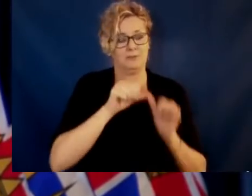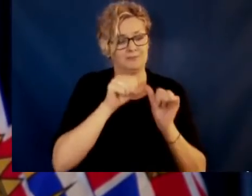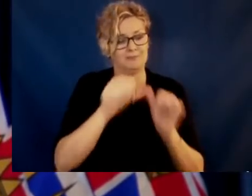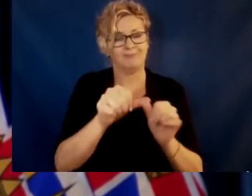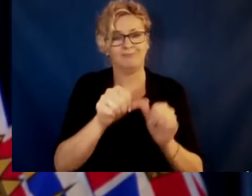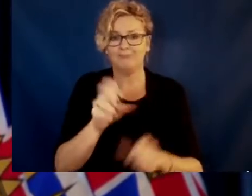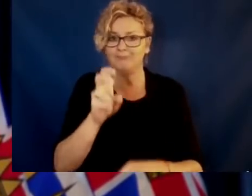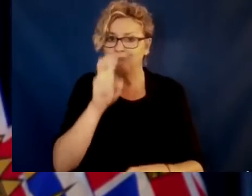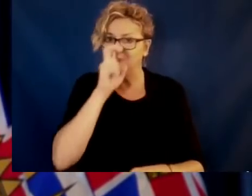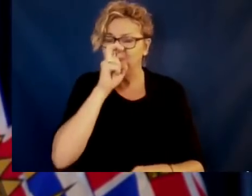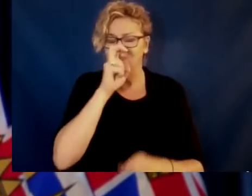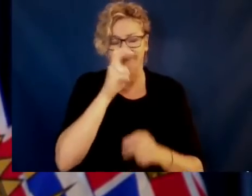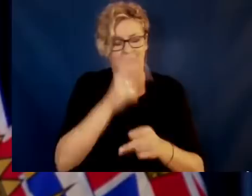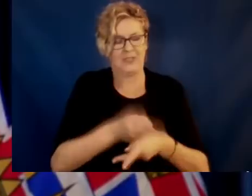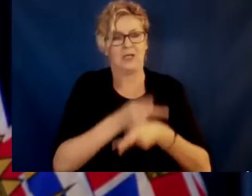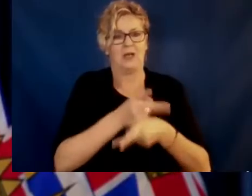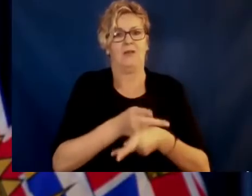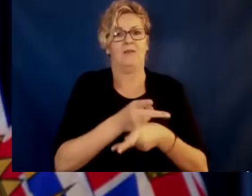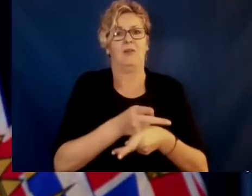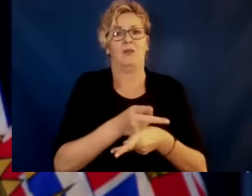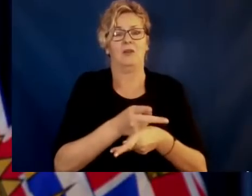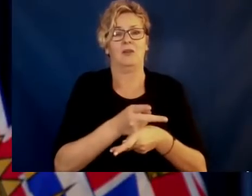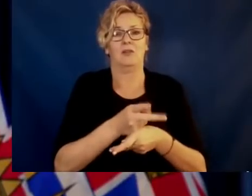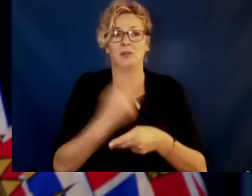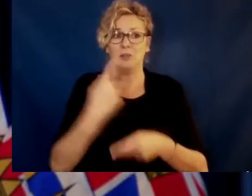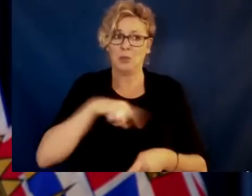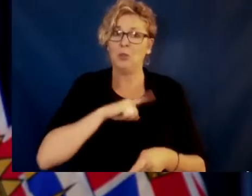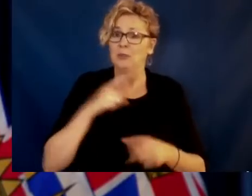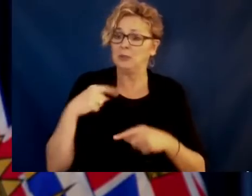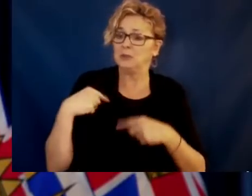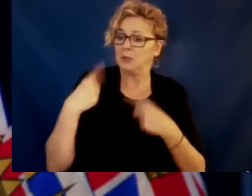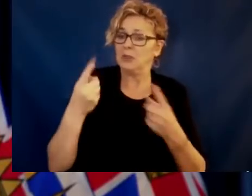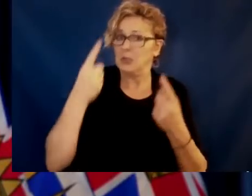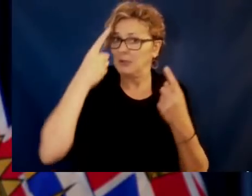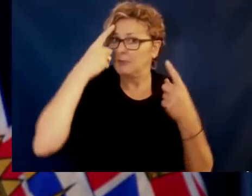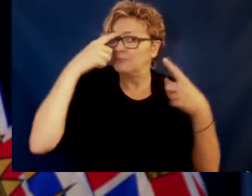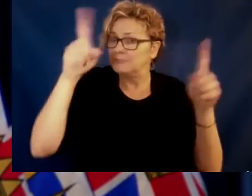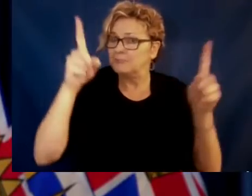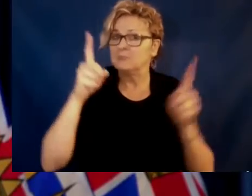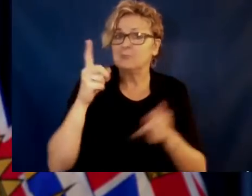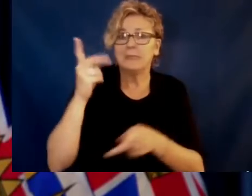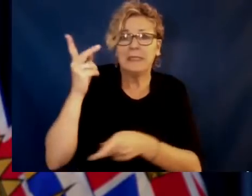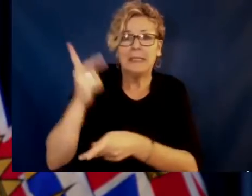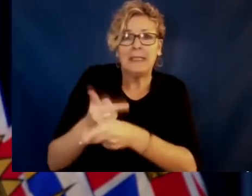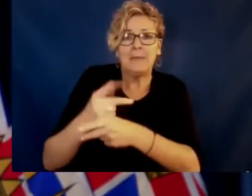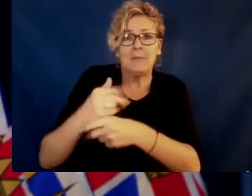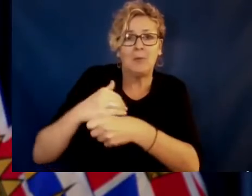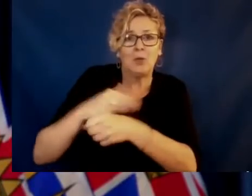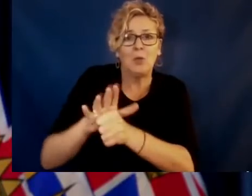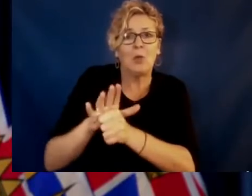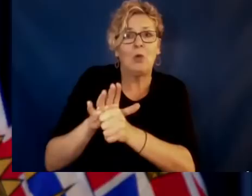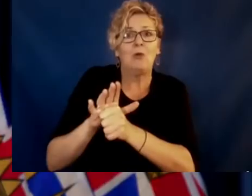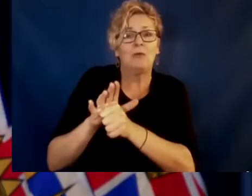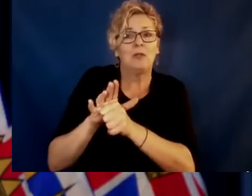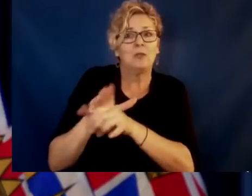all remain vigilant, so we can continue, as we have been doing, to slow the spread as much as possible.